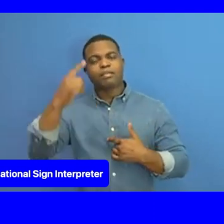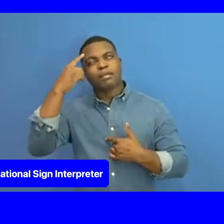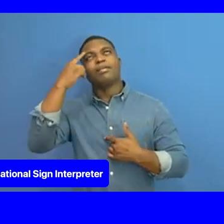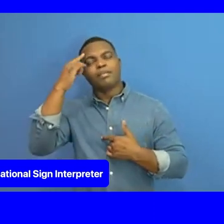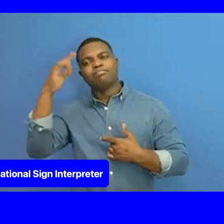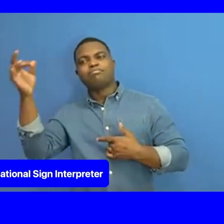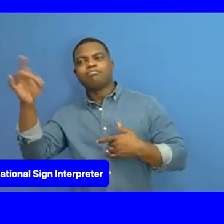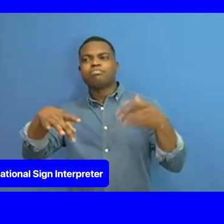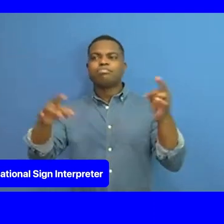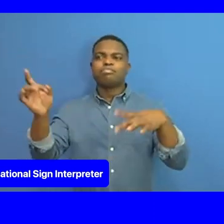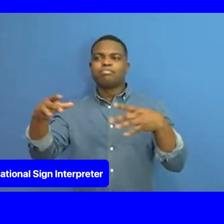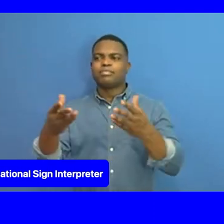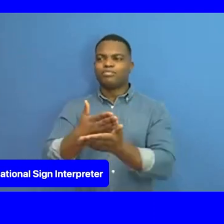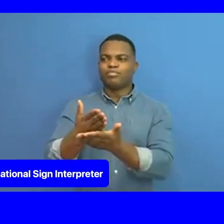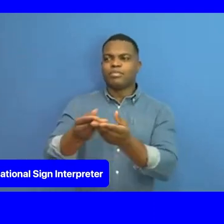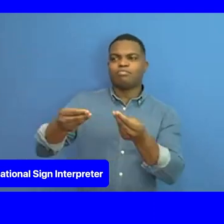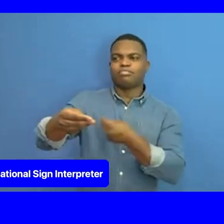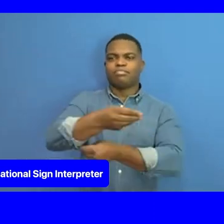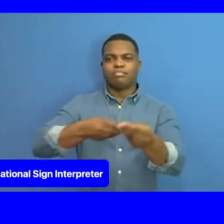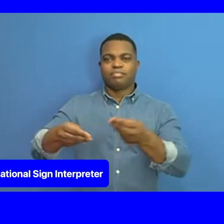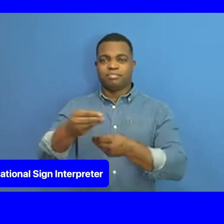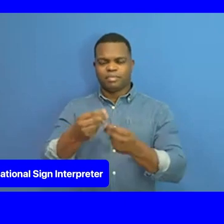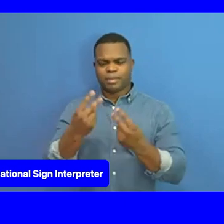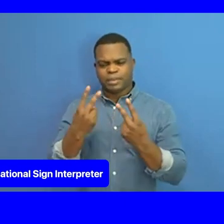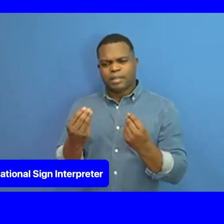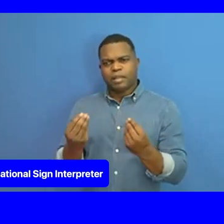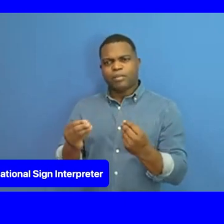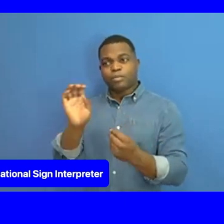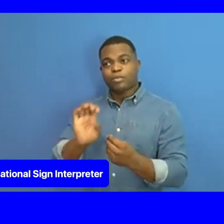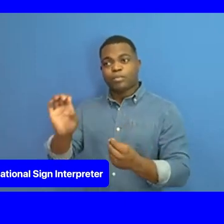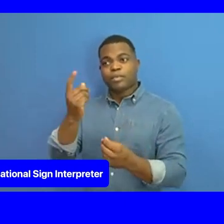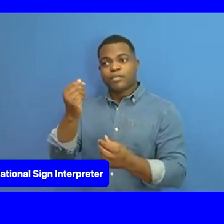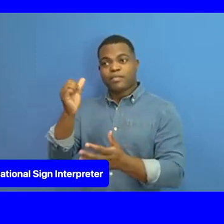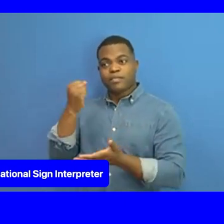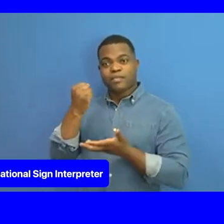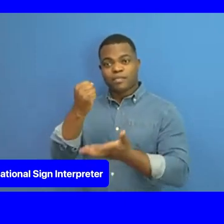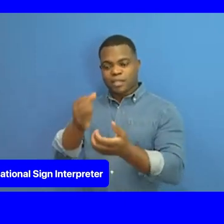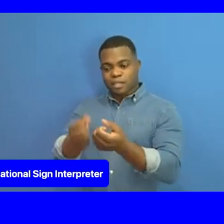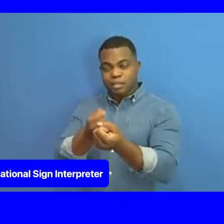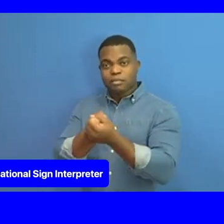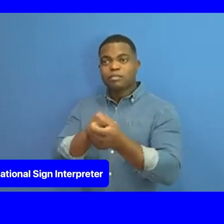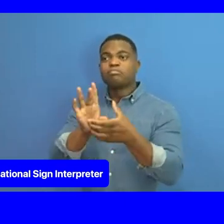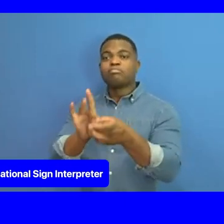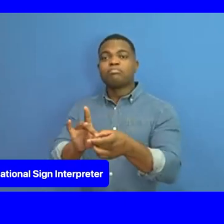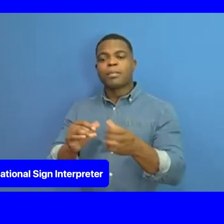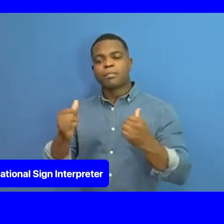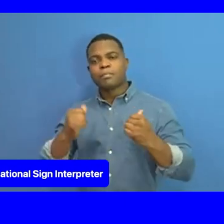And on that note, we want to state that has been very meaningful and a learning experience